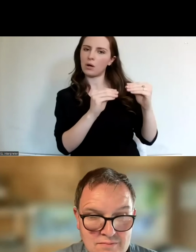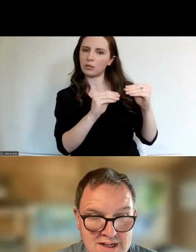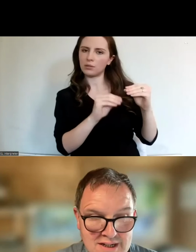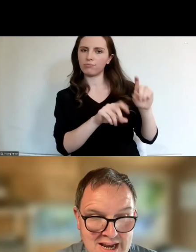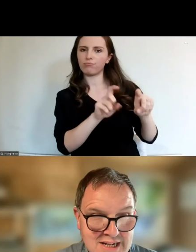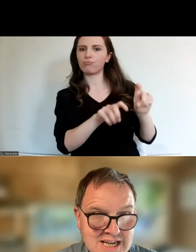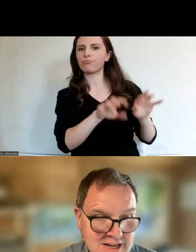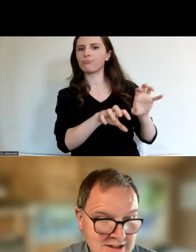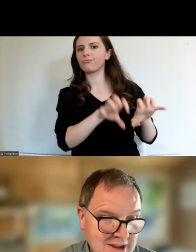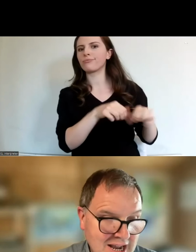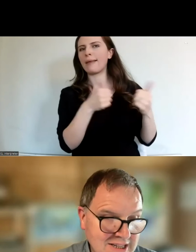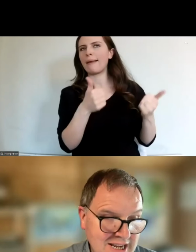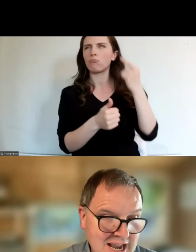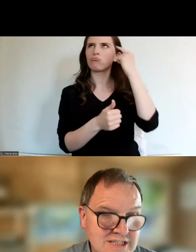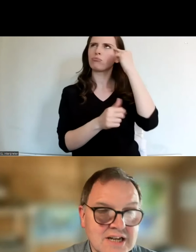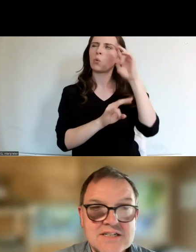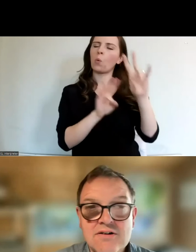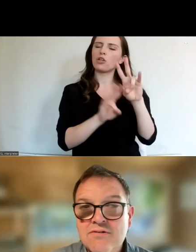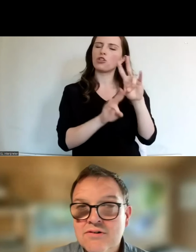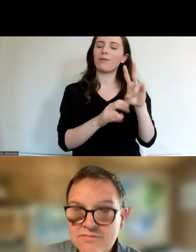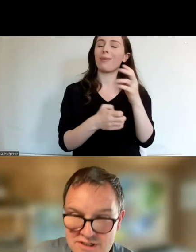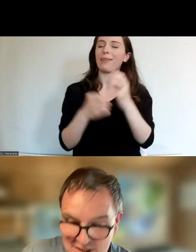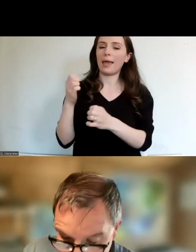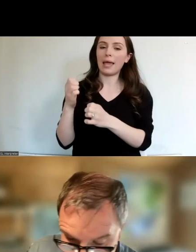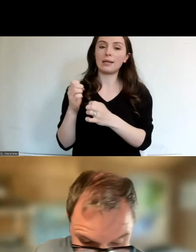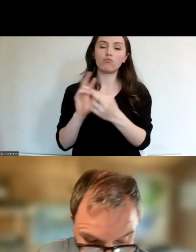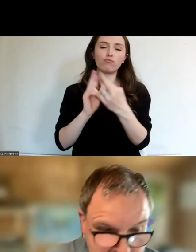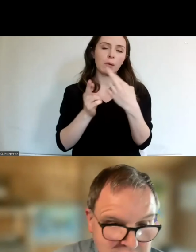and we will take them at the end. So, Eoin, over to you.